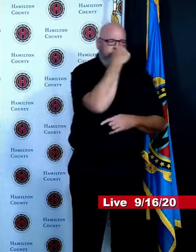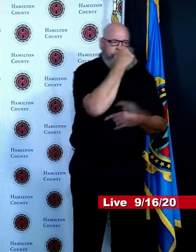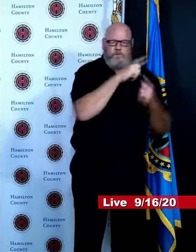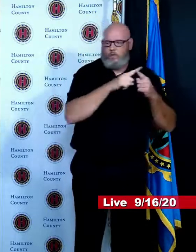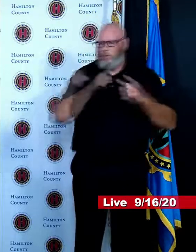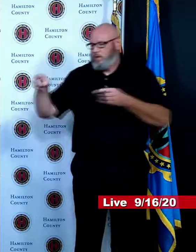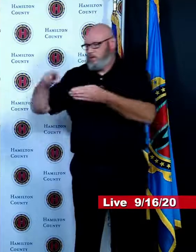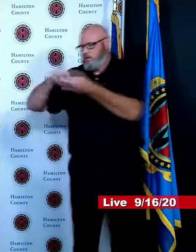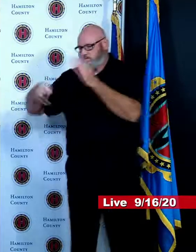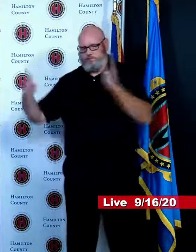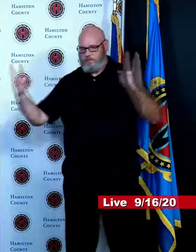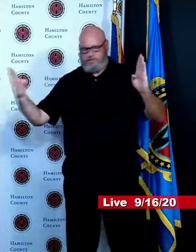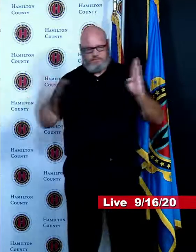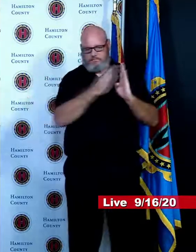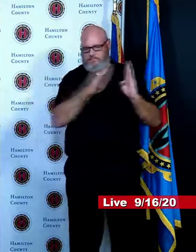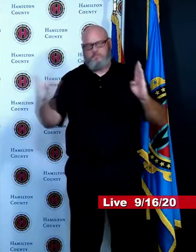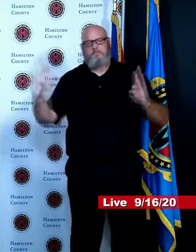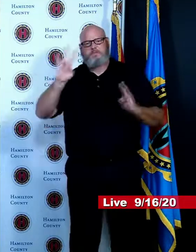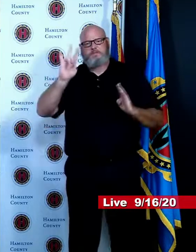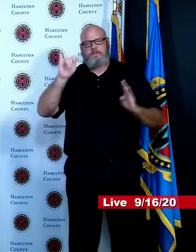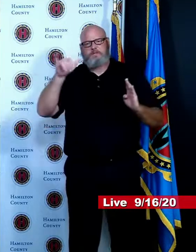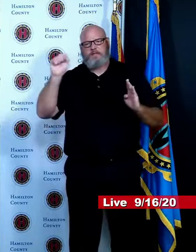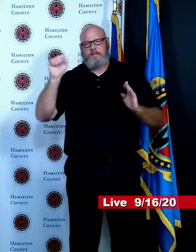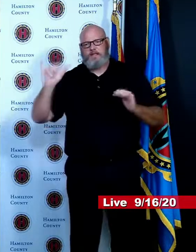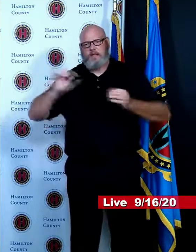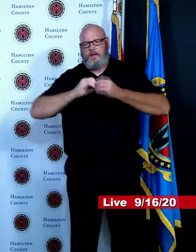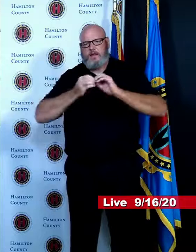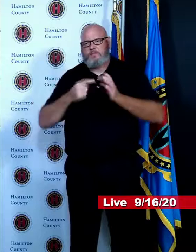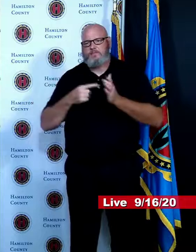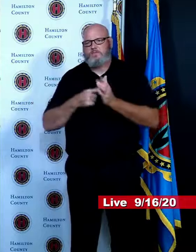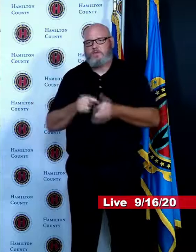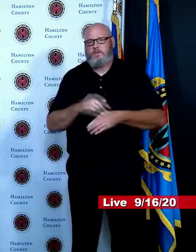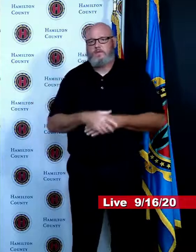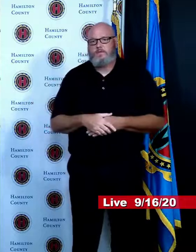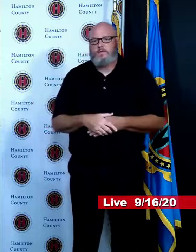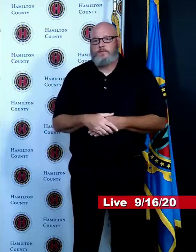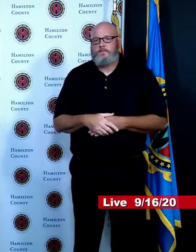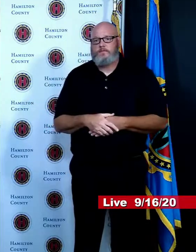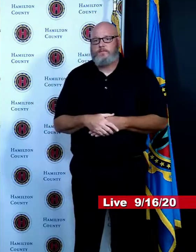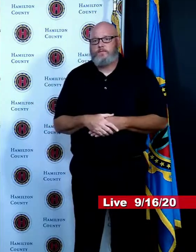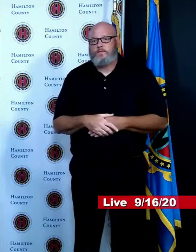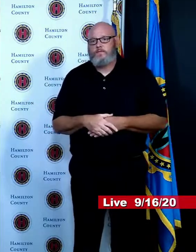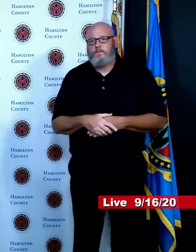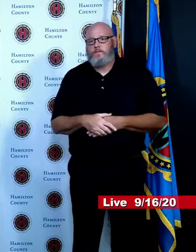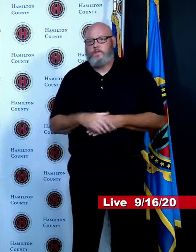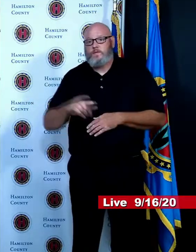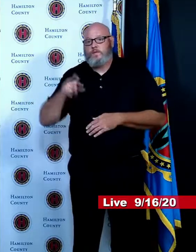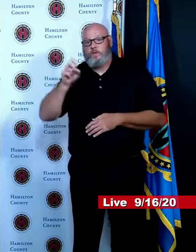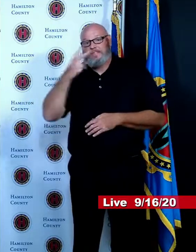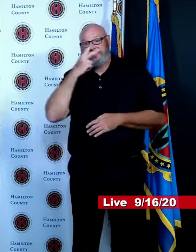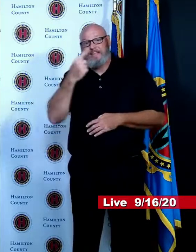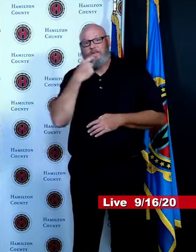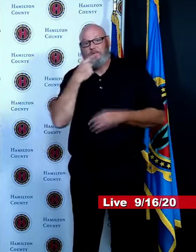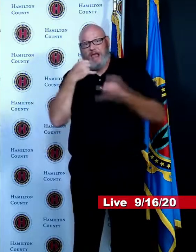has been discussed every week you see the area early on with lower numbers and and the cause and effect there are